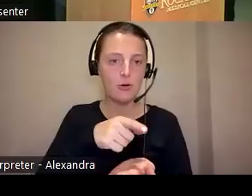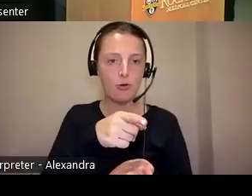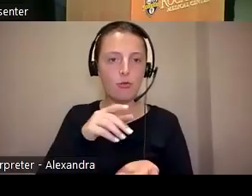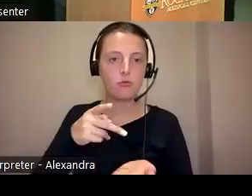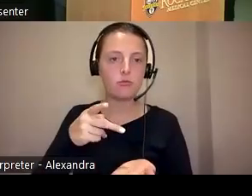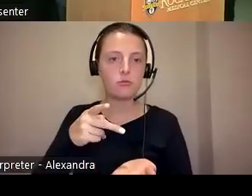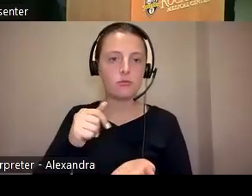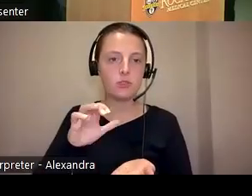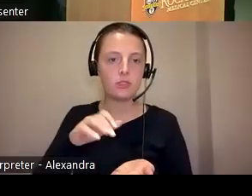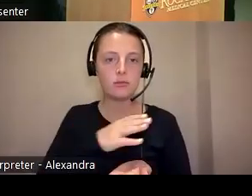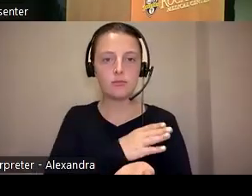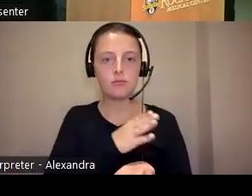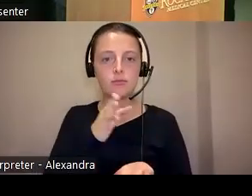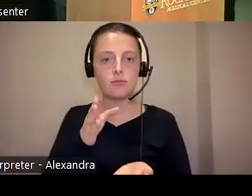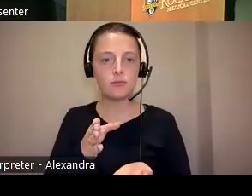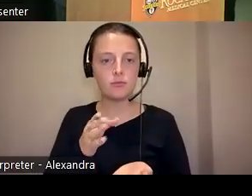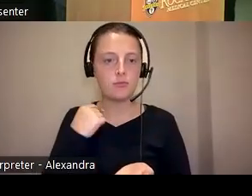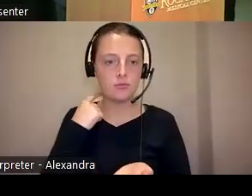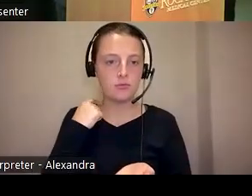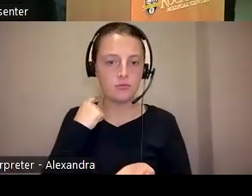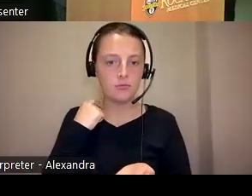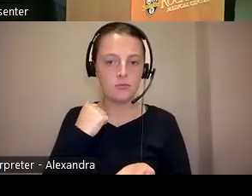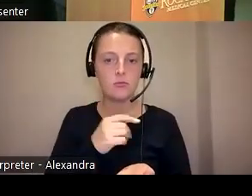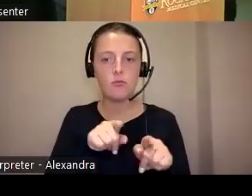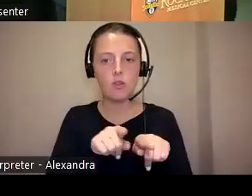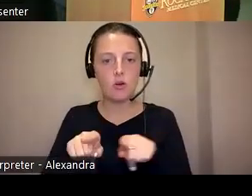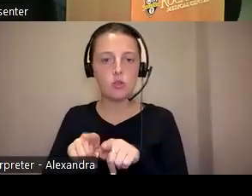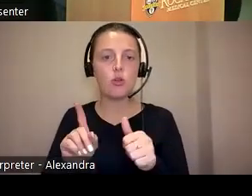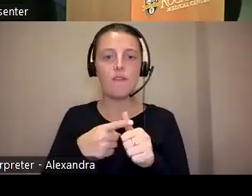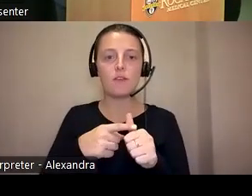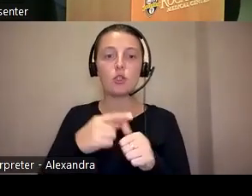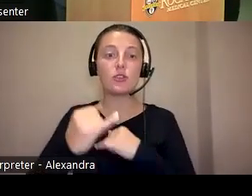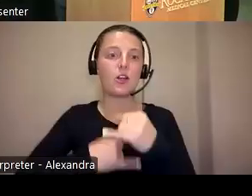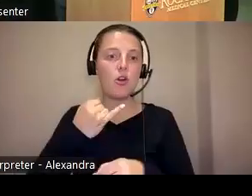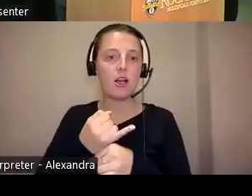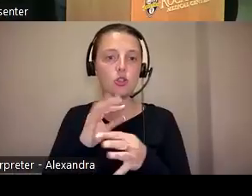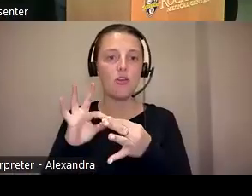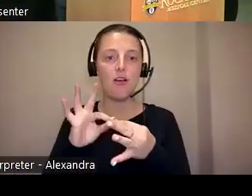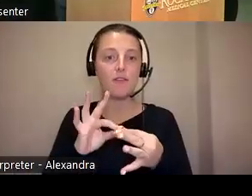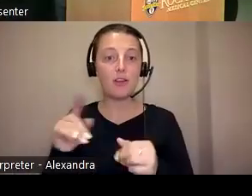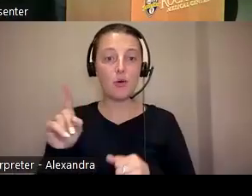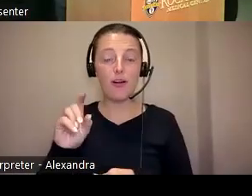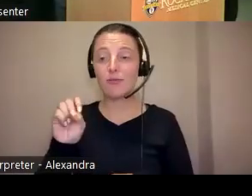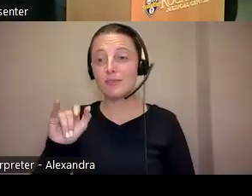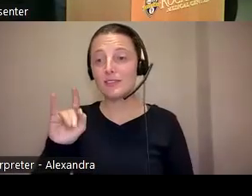establishes its first international affiliate in Sydney, Australia in the 1990s. Uh in the 2000s,